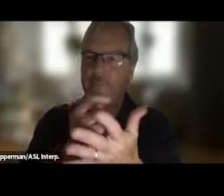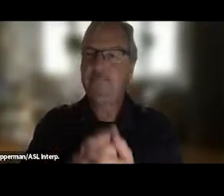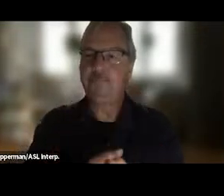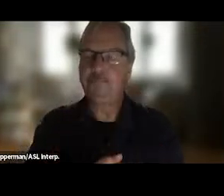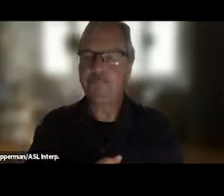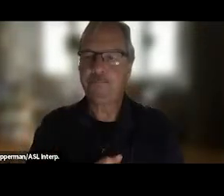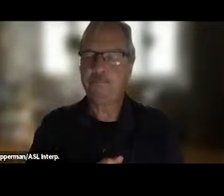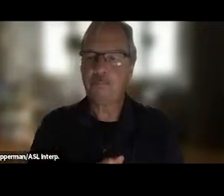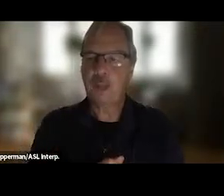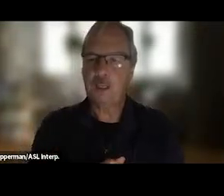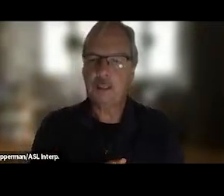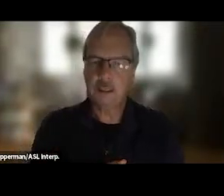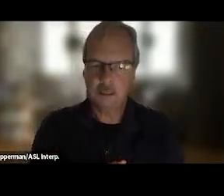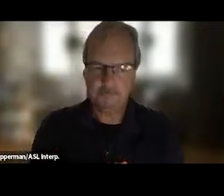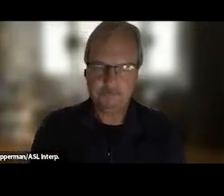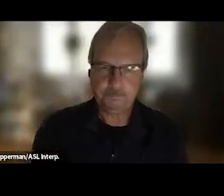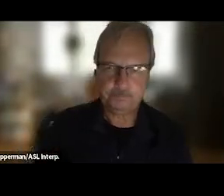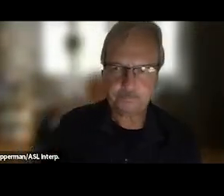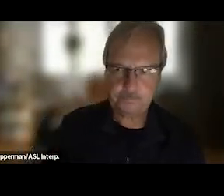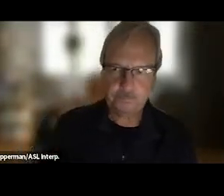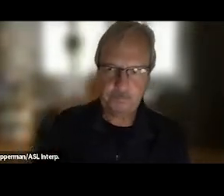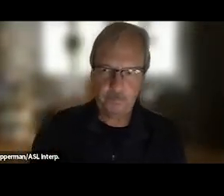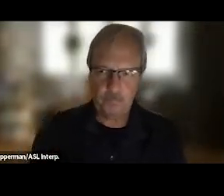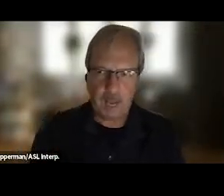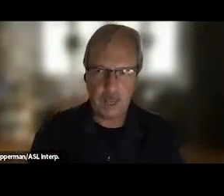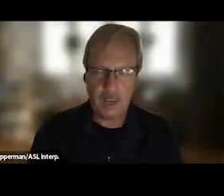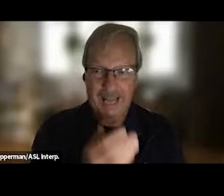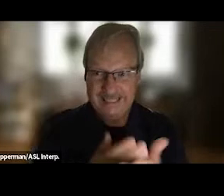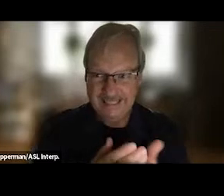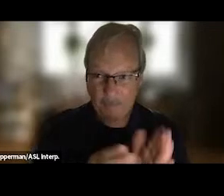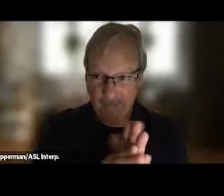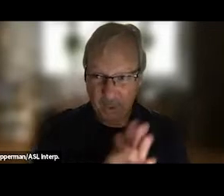So in the way of just some background, and I know a lot of folks on this call are very familiar with this,